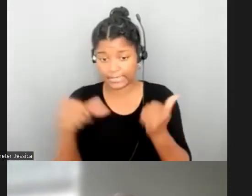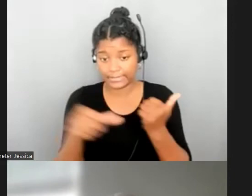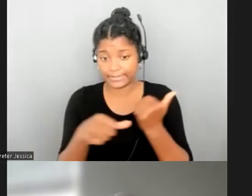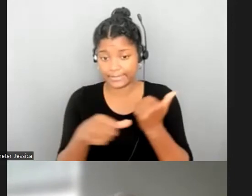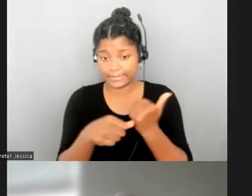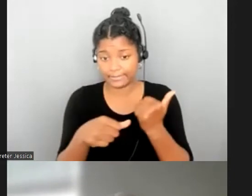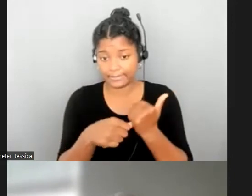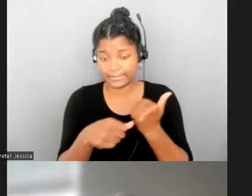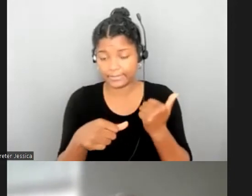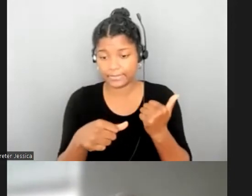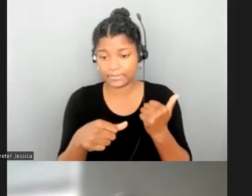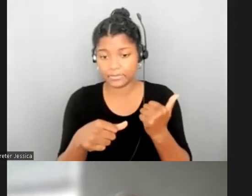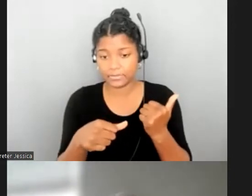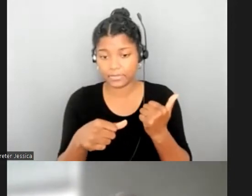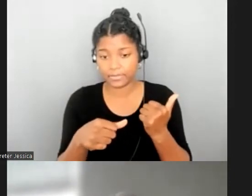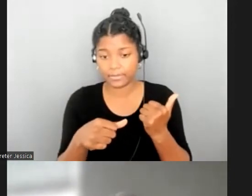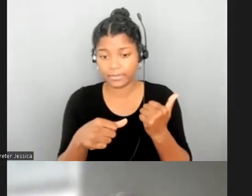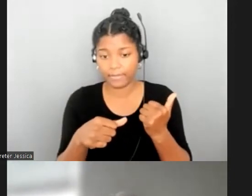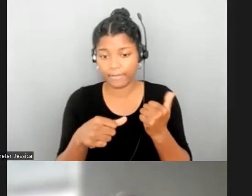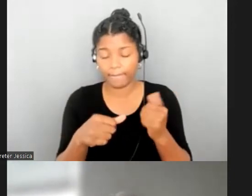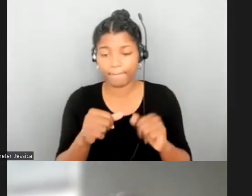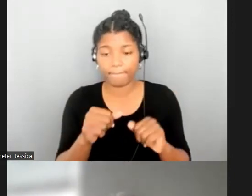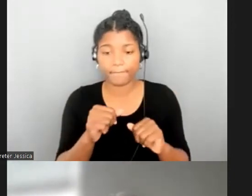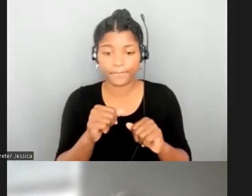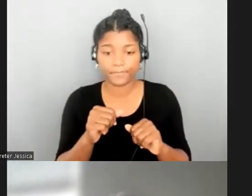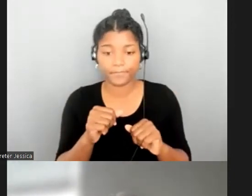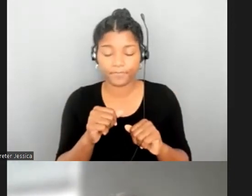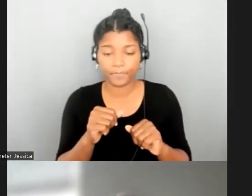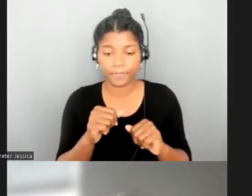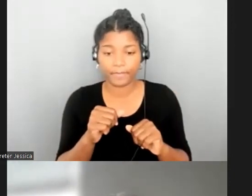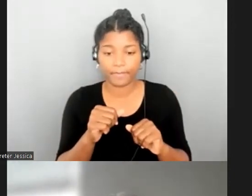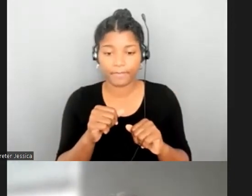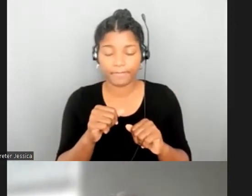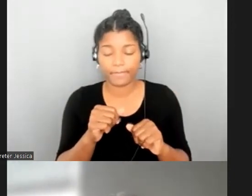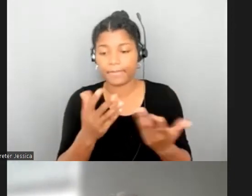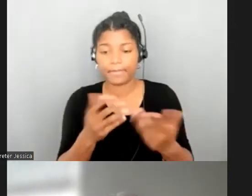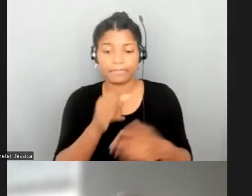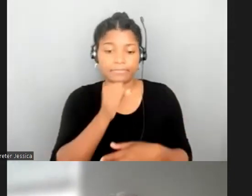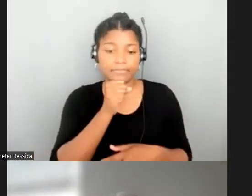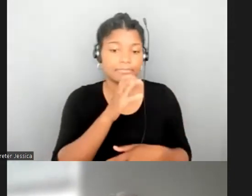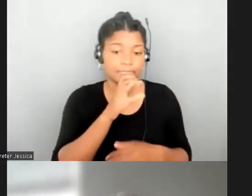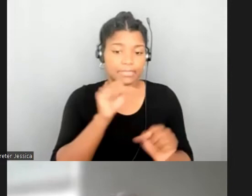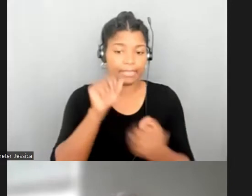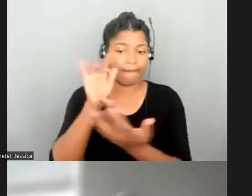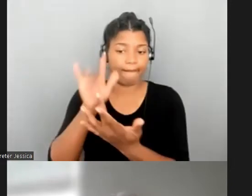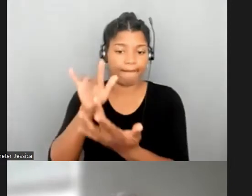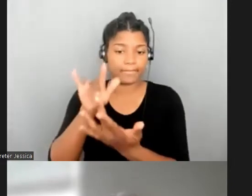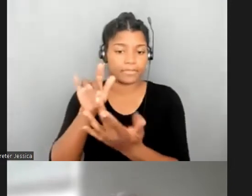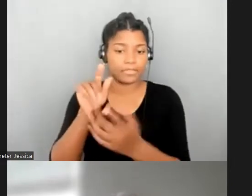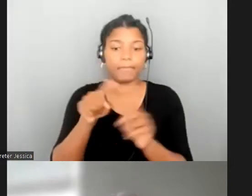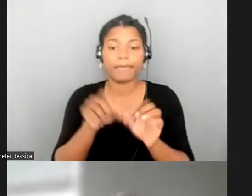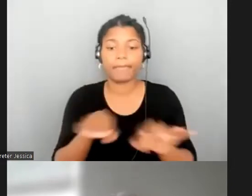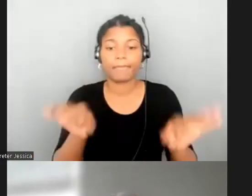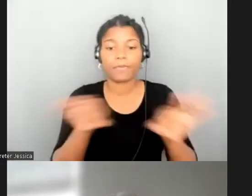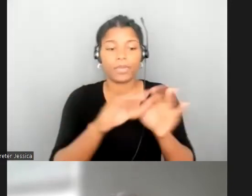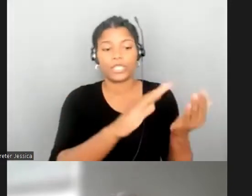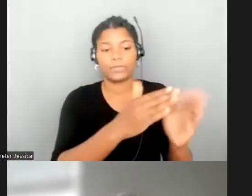A way that older adults contact you and find it within the interviews: What is the need